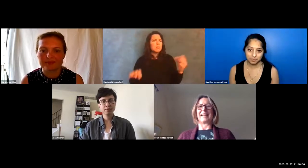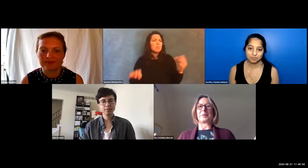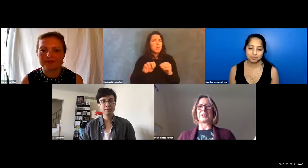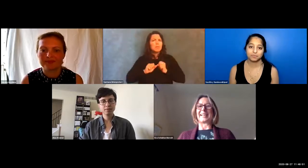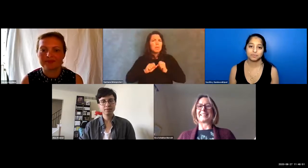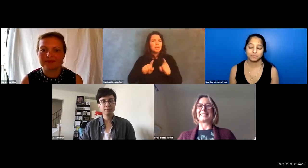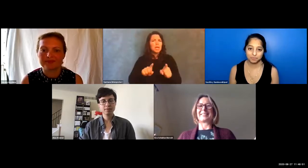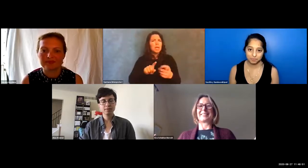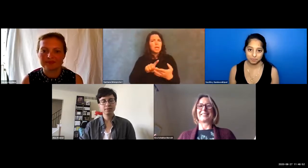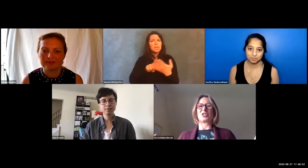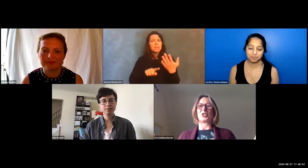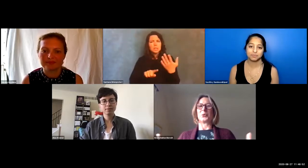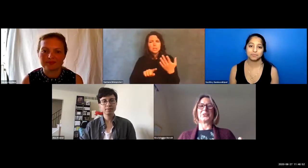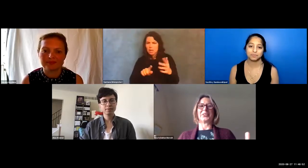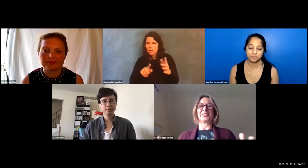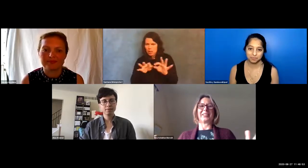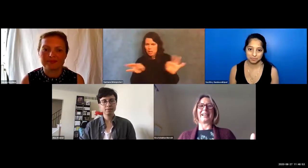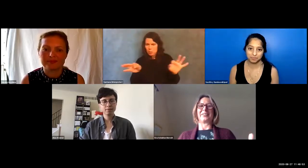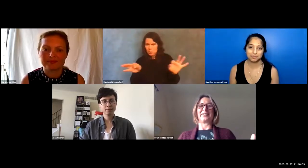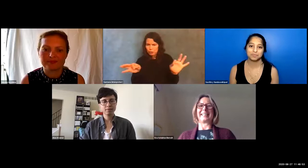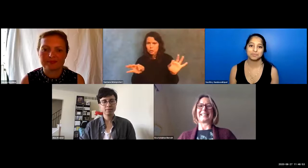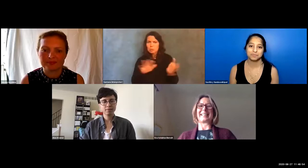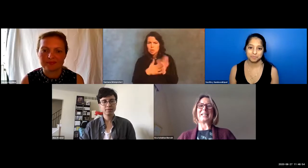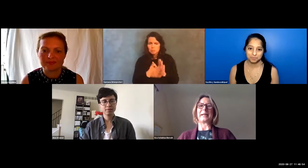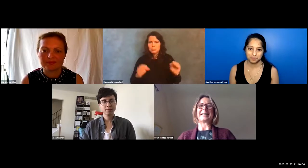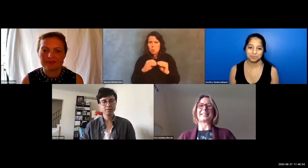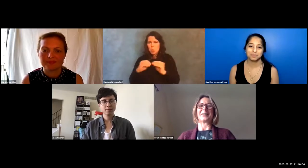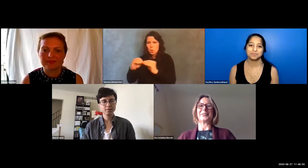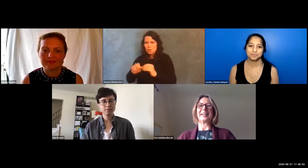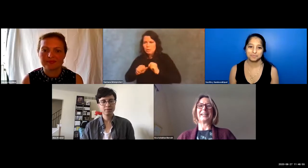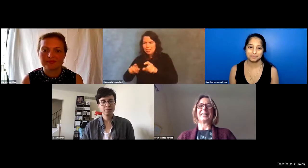the language gets, the shorter everything gets anyways.